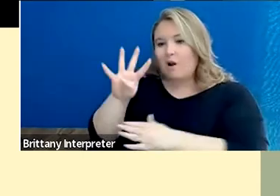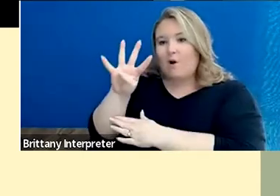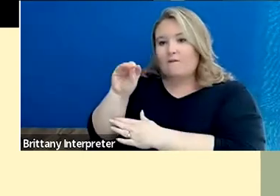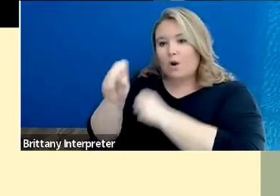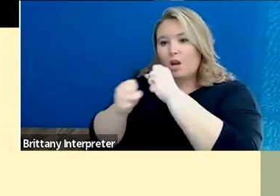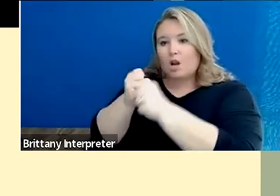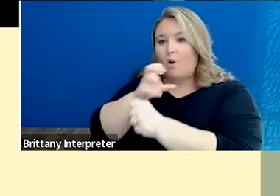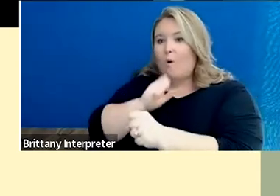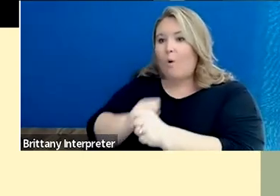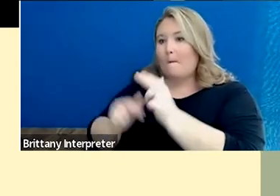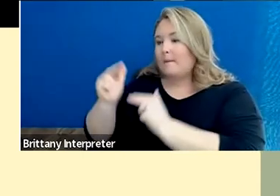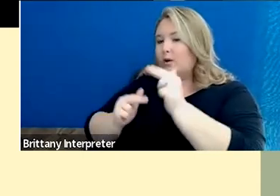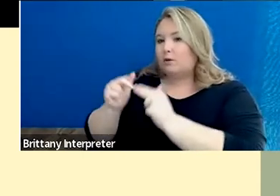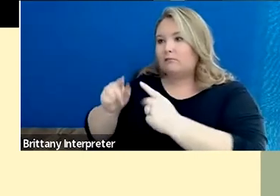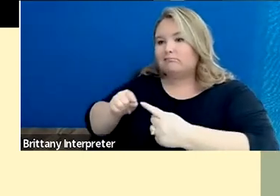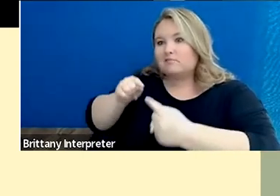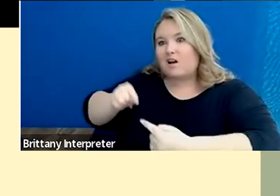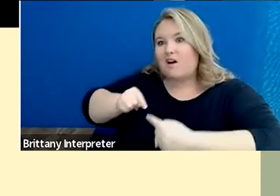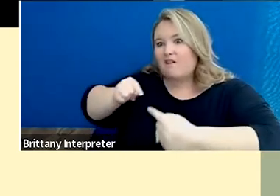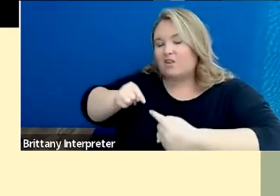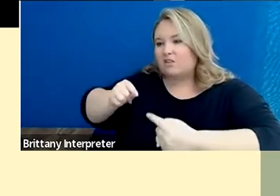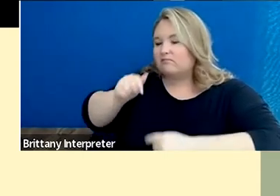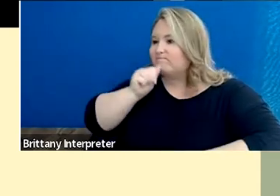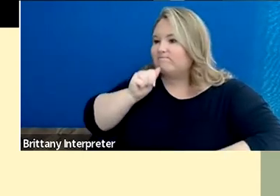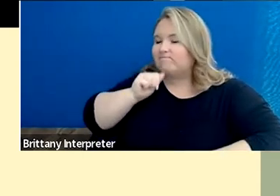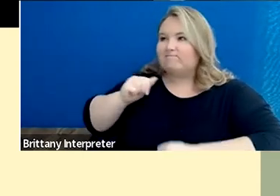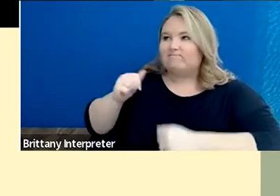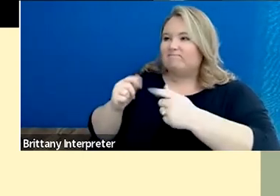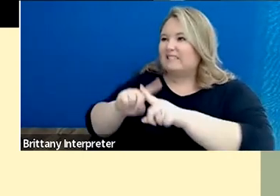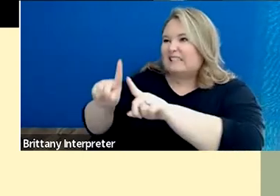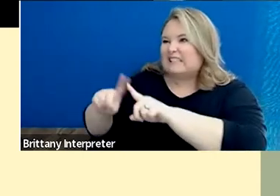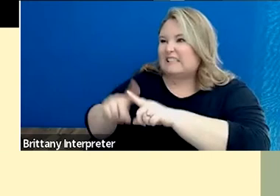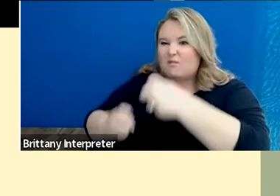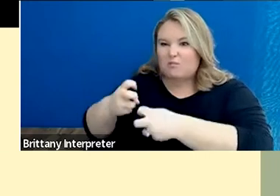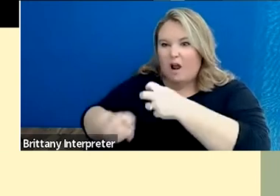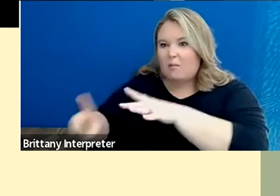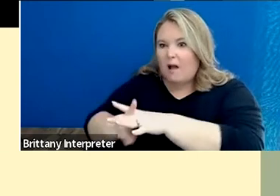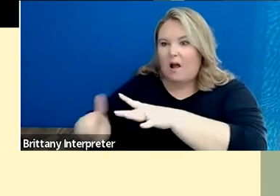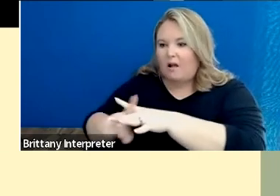so many things, either climatologically or structurally that were causing this. But one thing we did find out from this